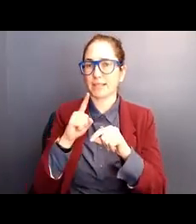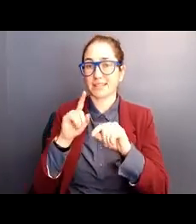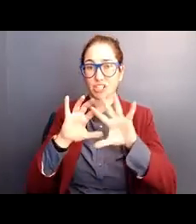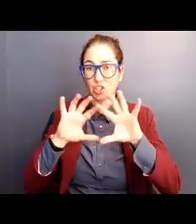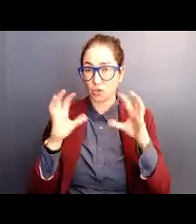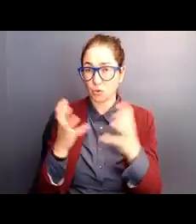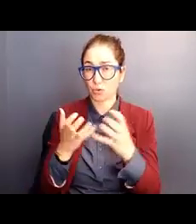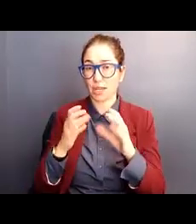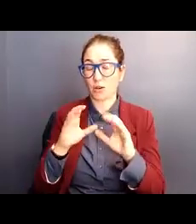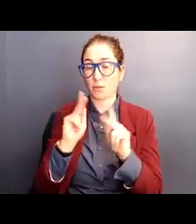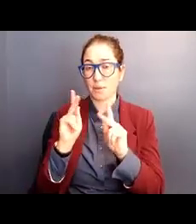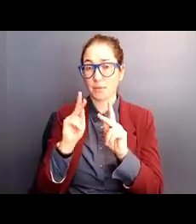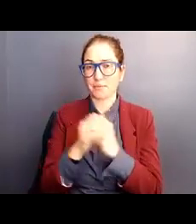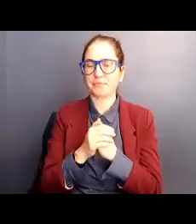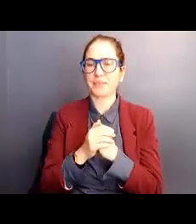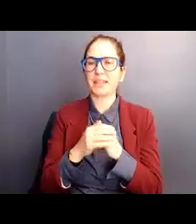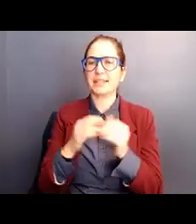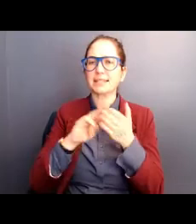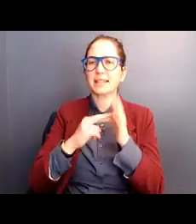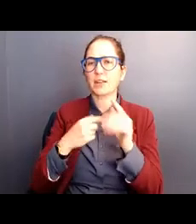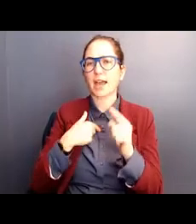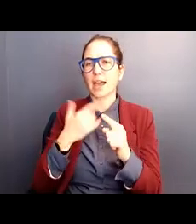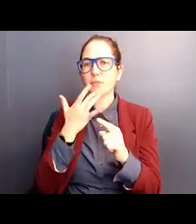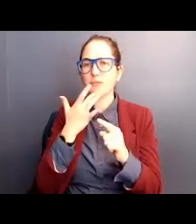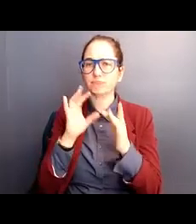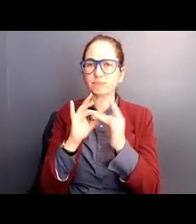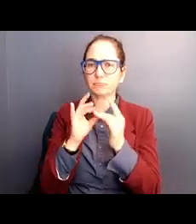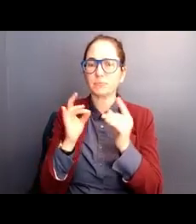think is especially pertinent for us in arts organization which is